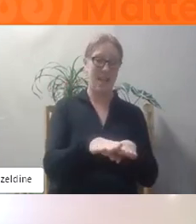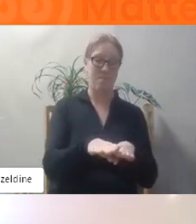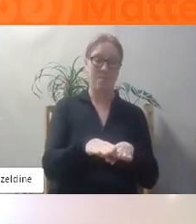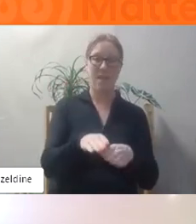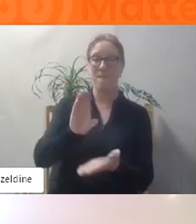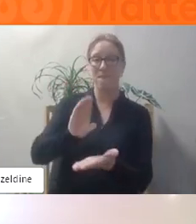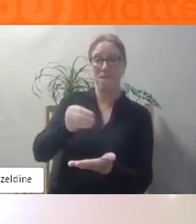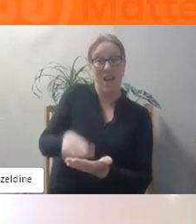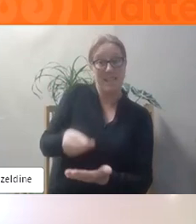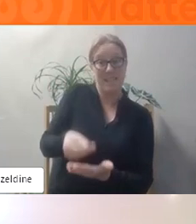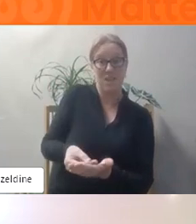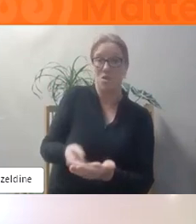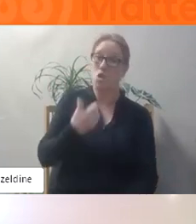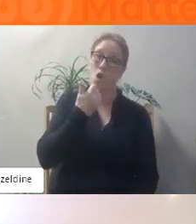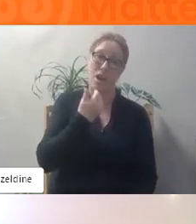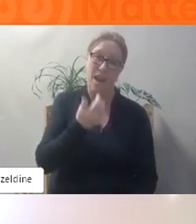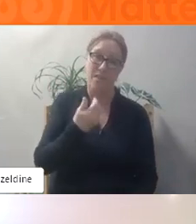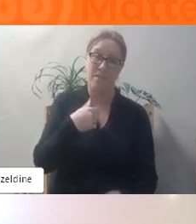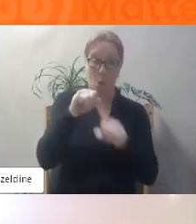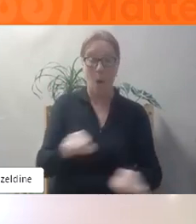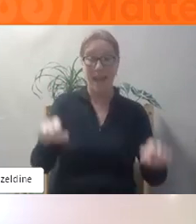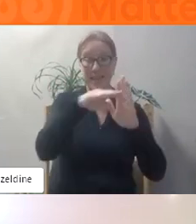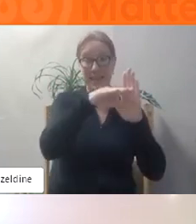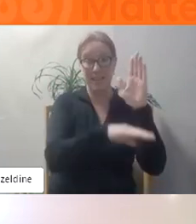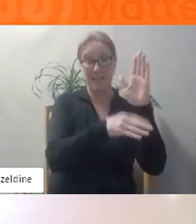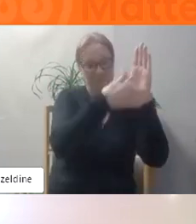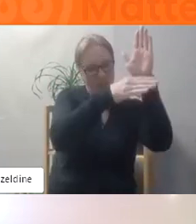and long waiting lists. And I think trying to break down some of the